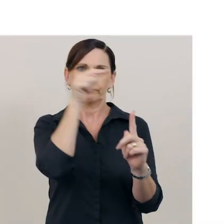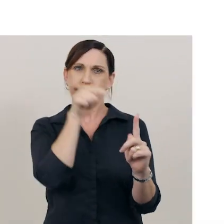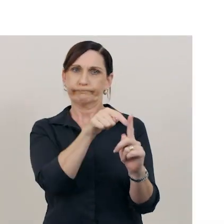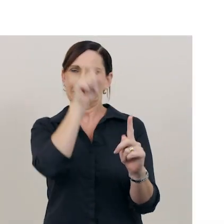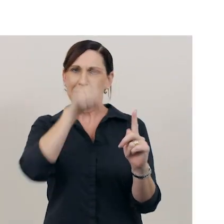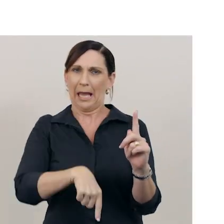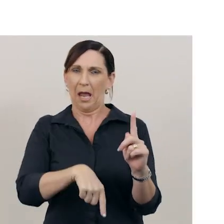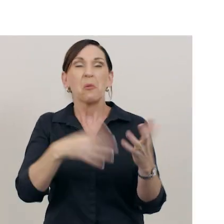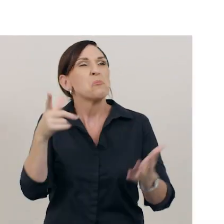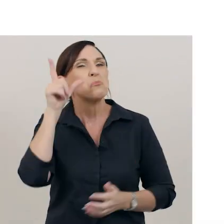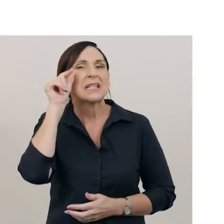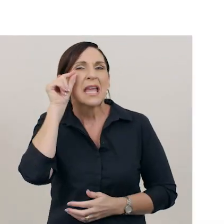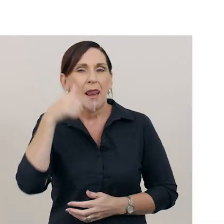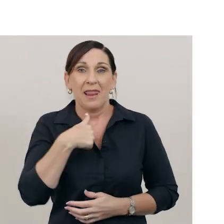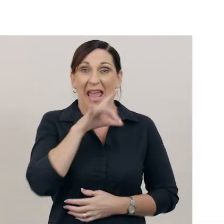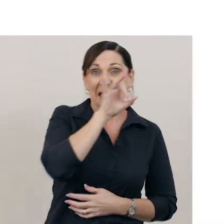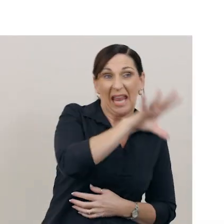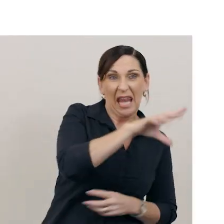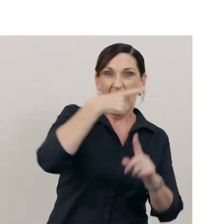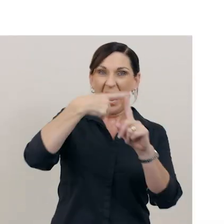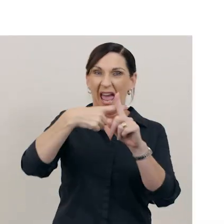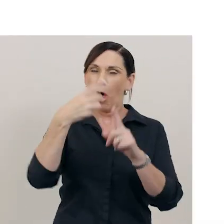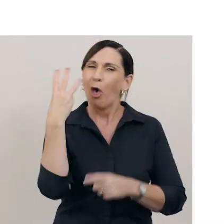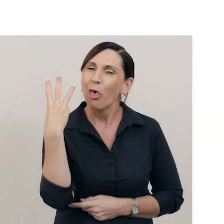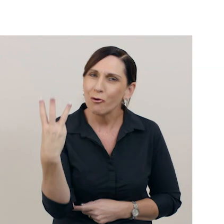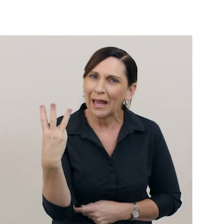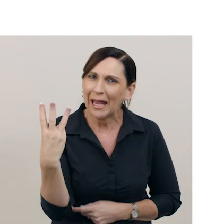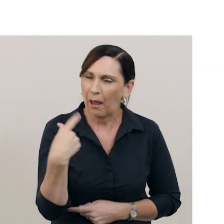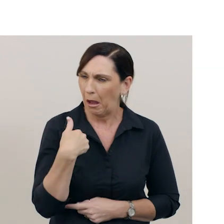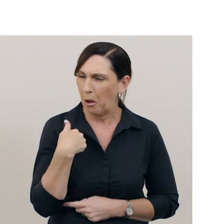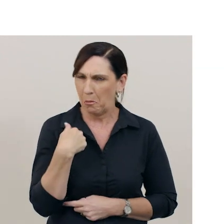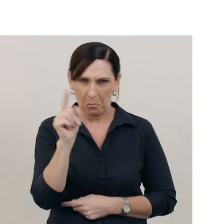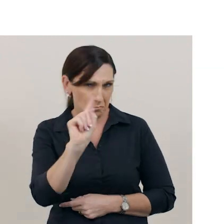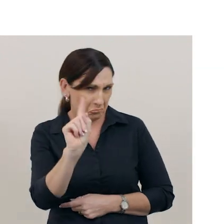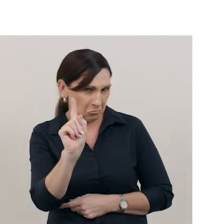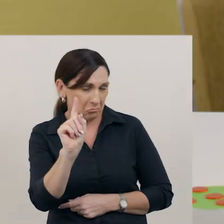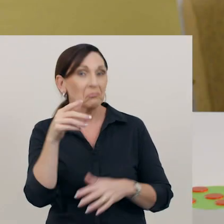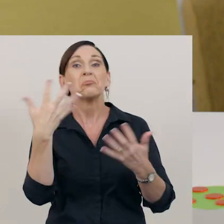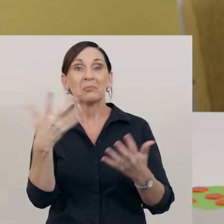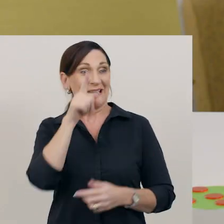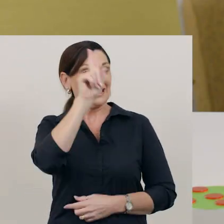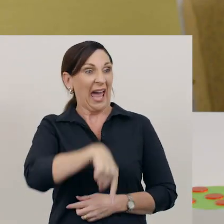So if I want to add 10 and 3, I would start at 10 and count on 3.